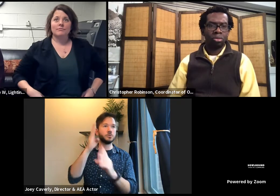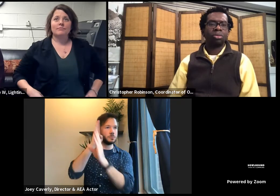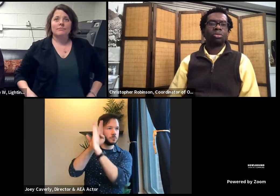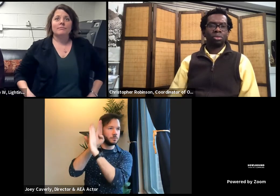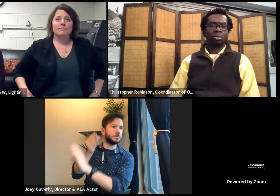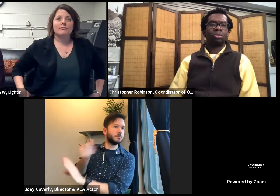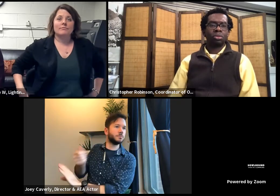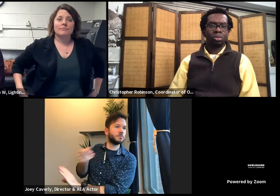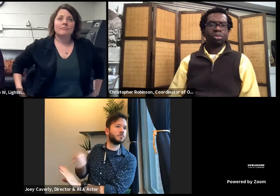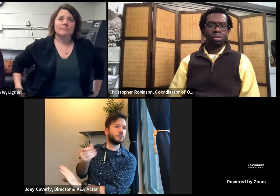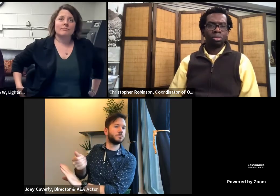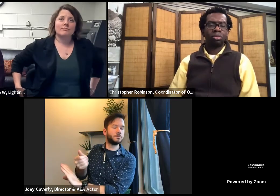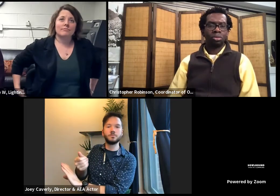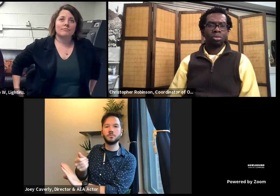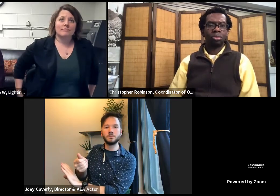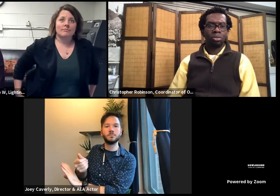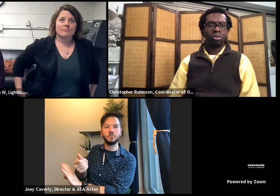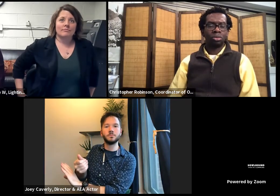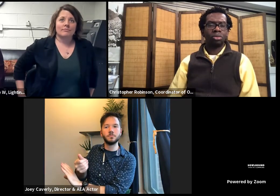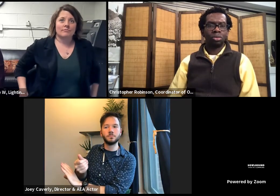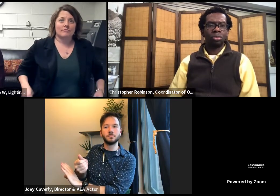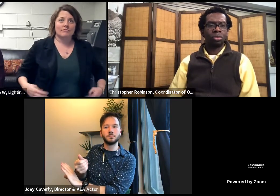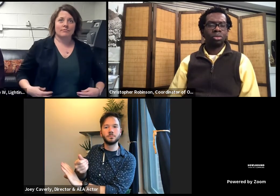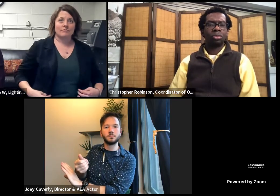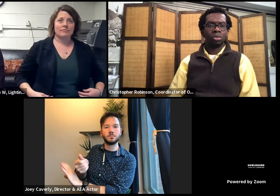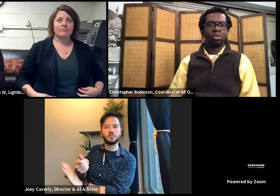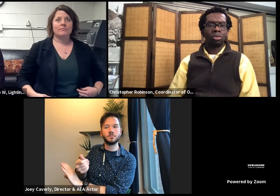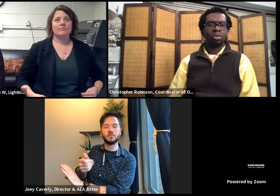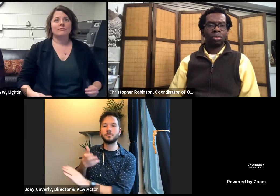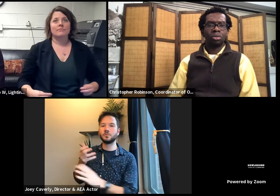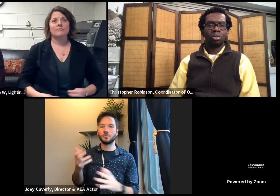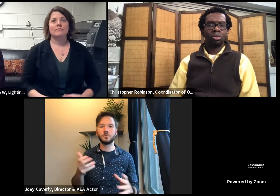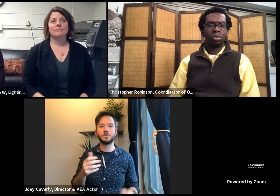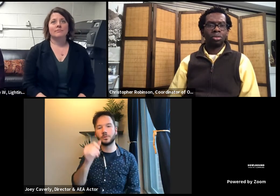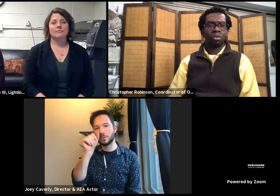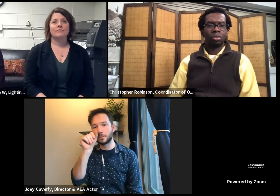so you wouldn't necessarily have to worry about it if you just wanted to keep paying them